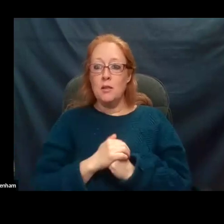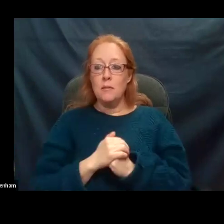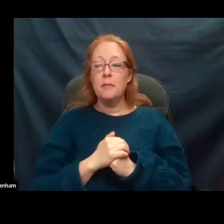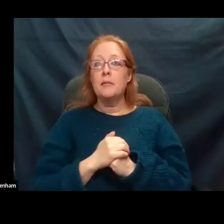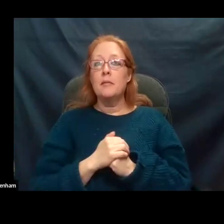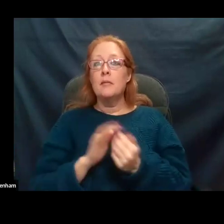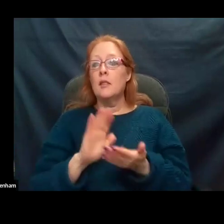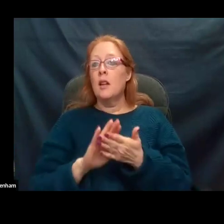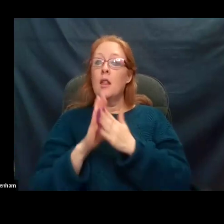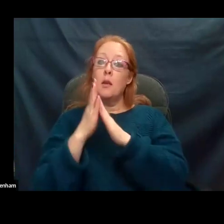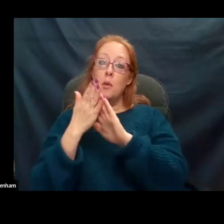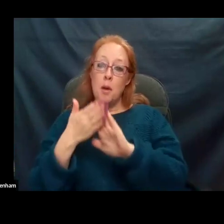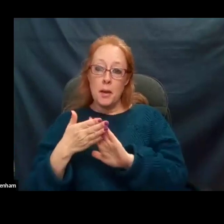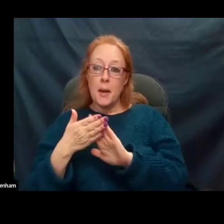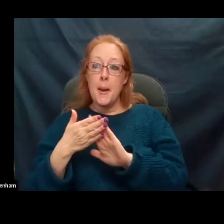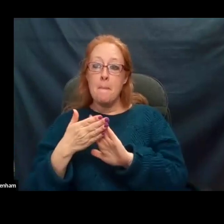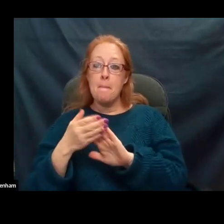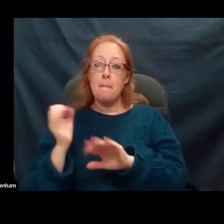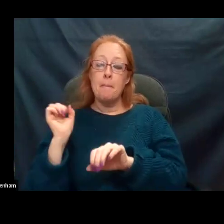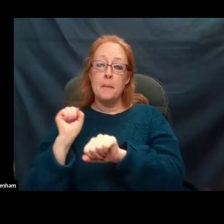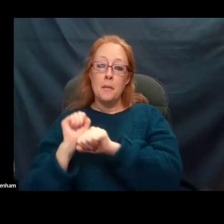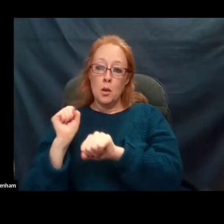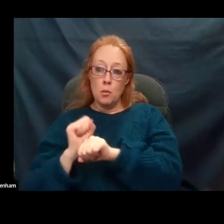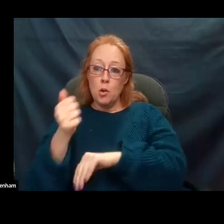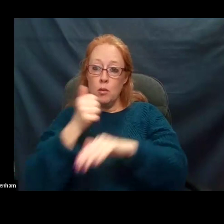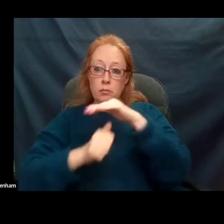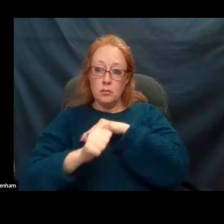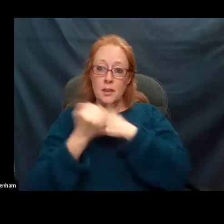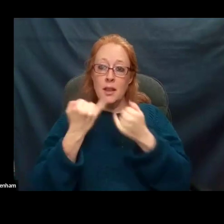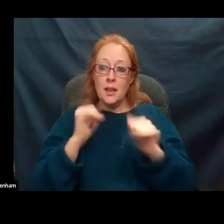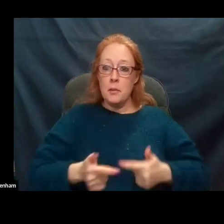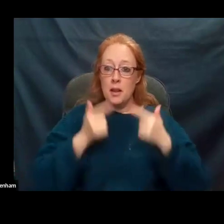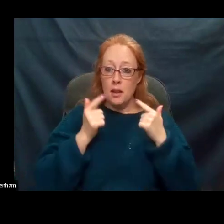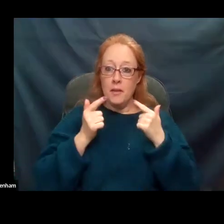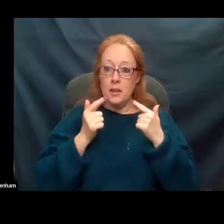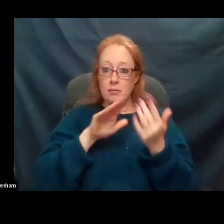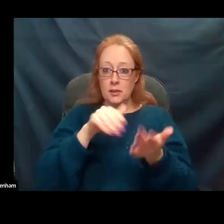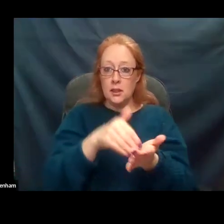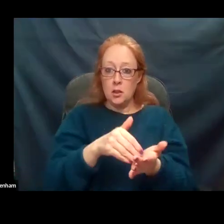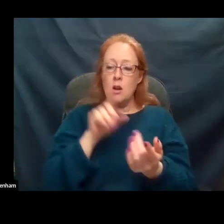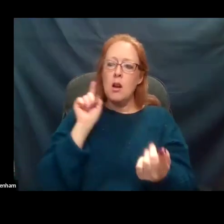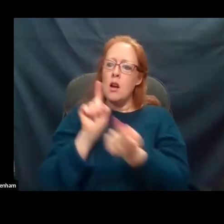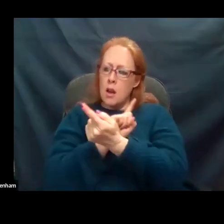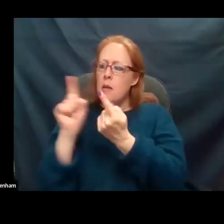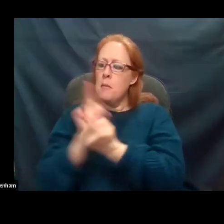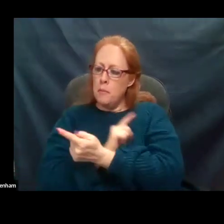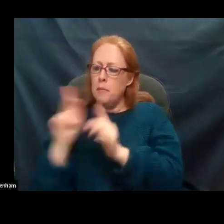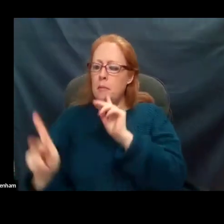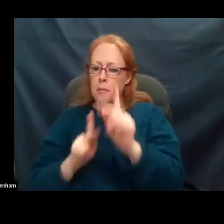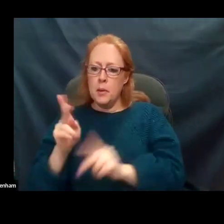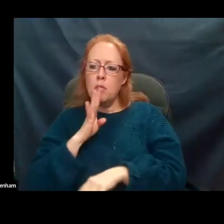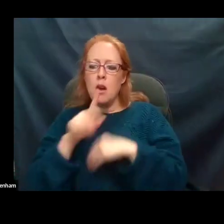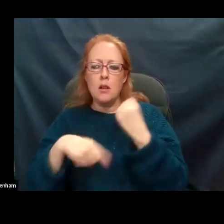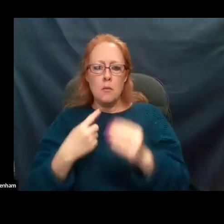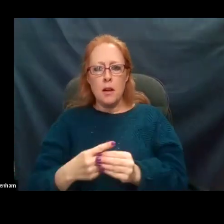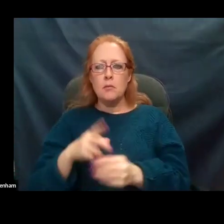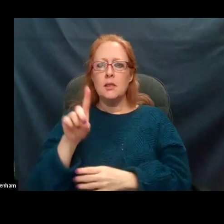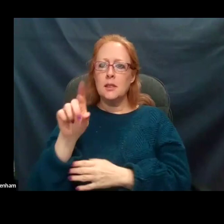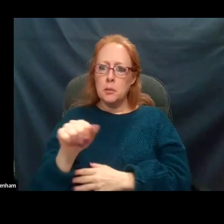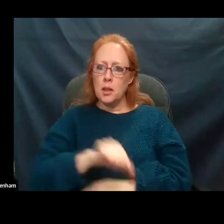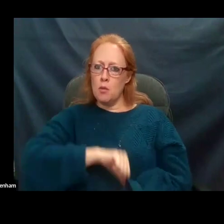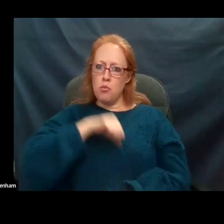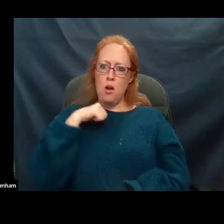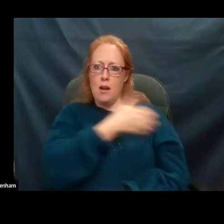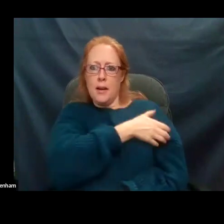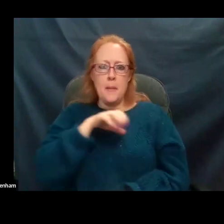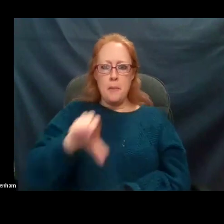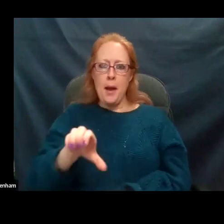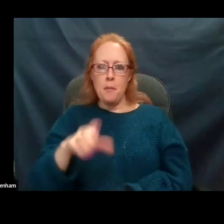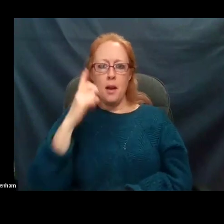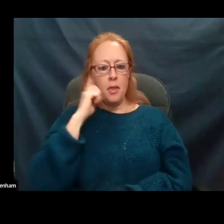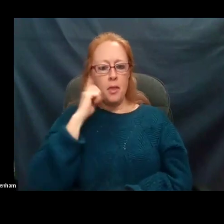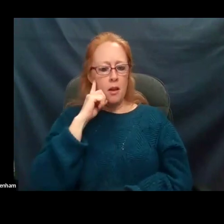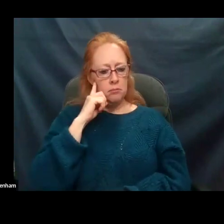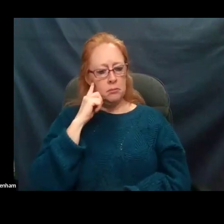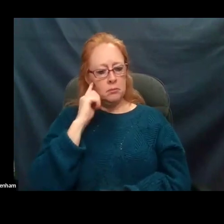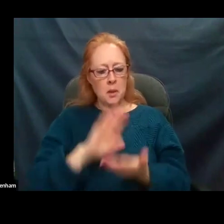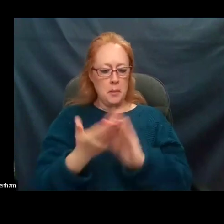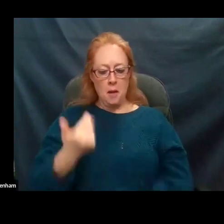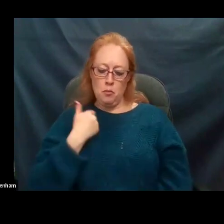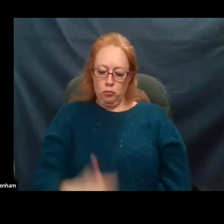And went on to college and again no supports other than skills I developed on my own on how to survive.